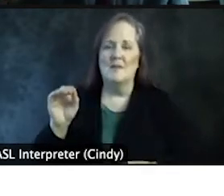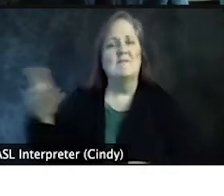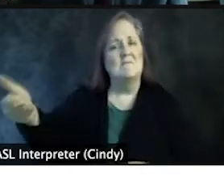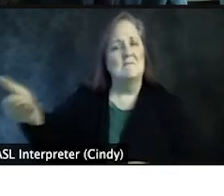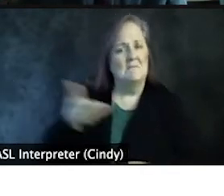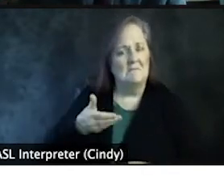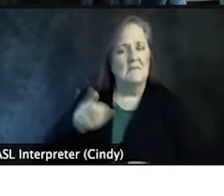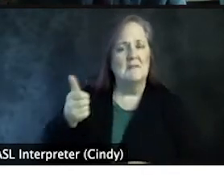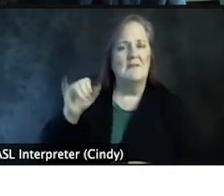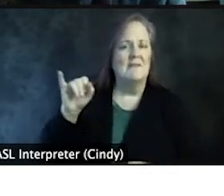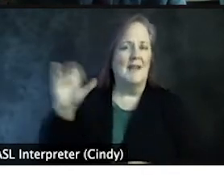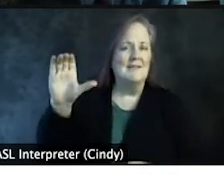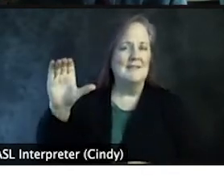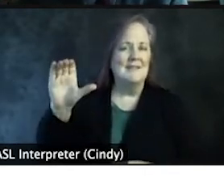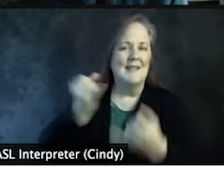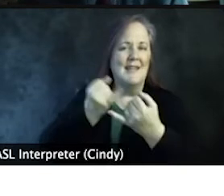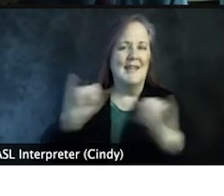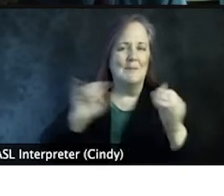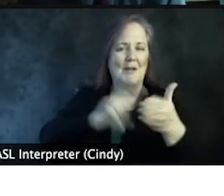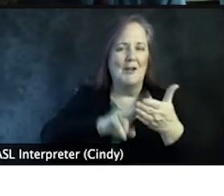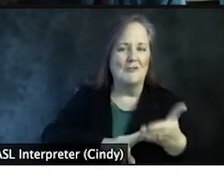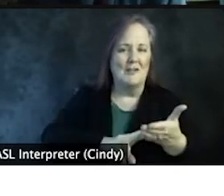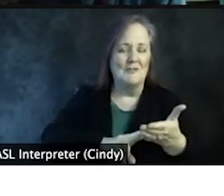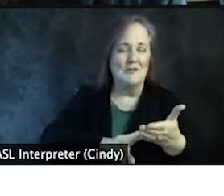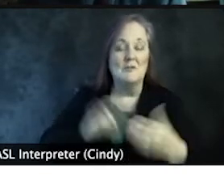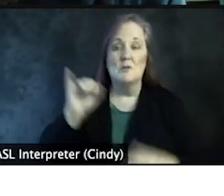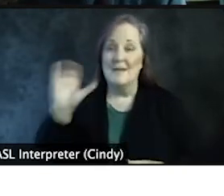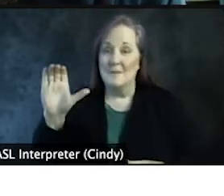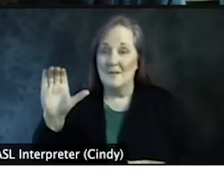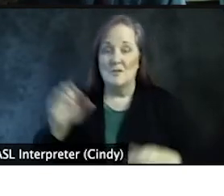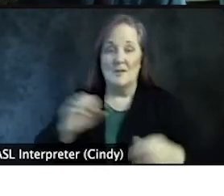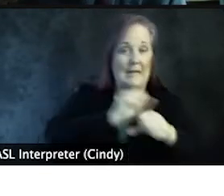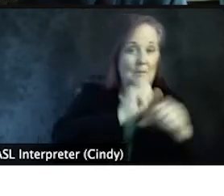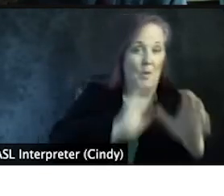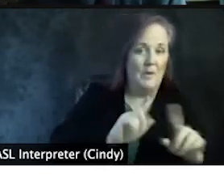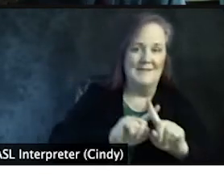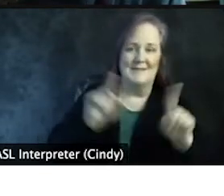Proposition 22 specifically would make drivers independent contractors and not employees.